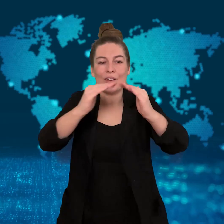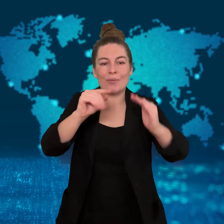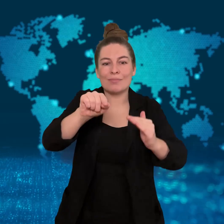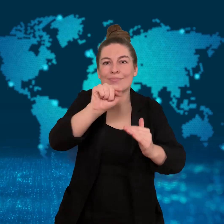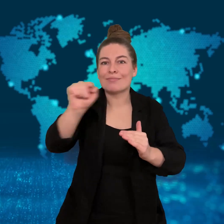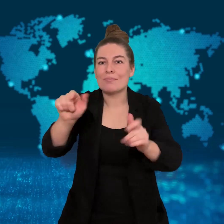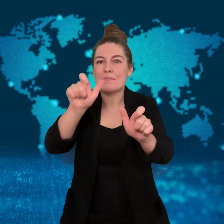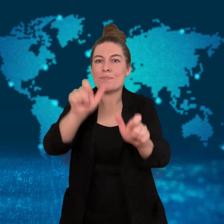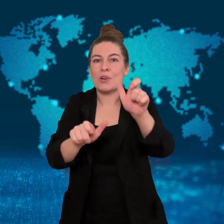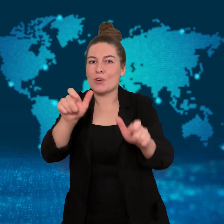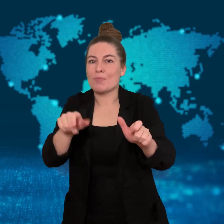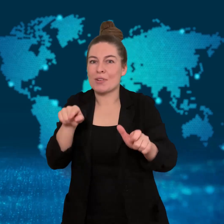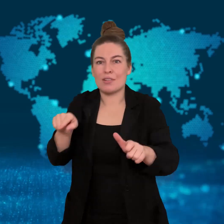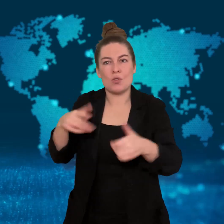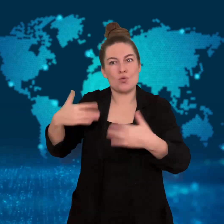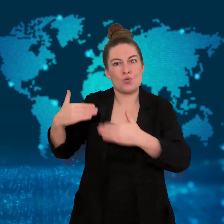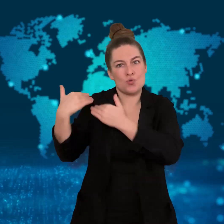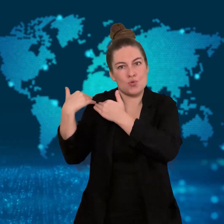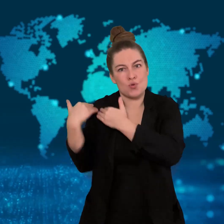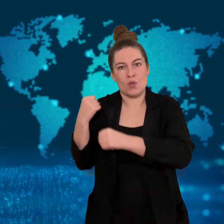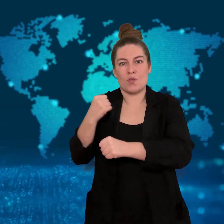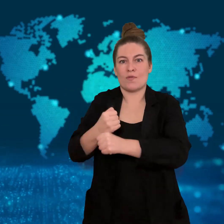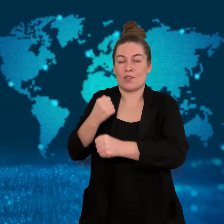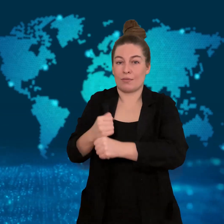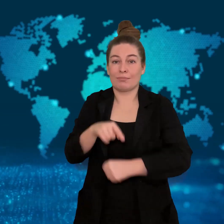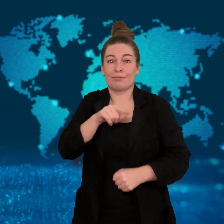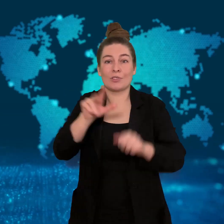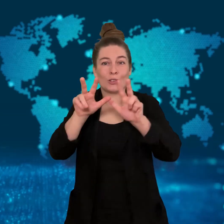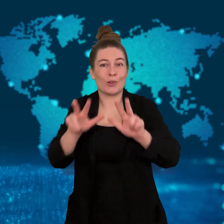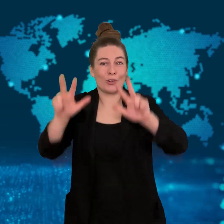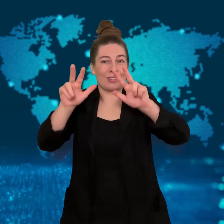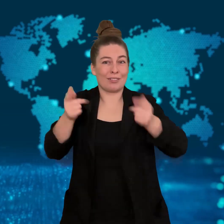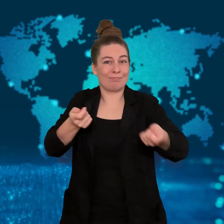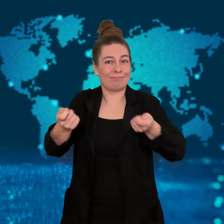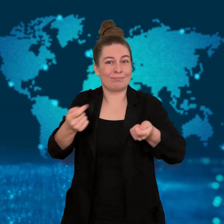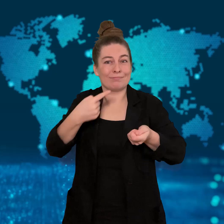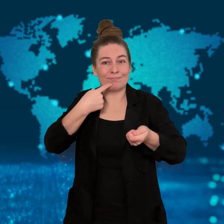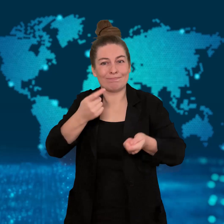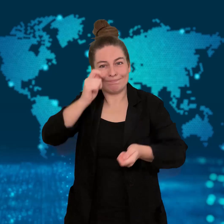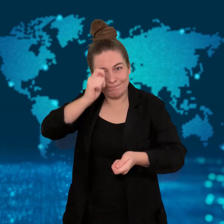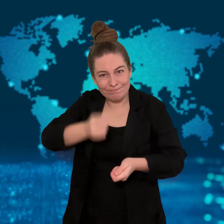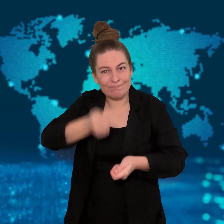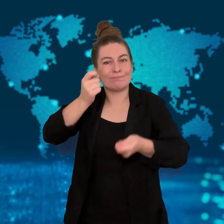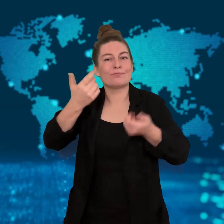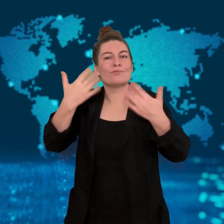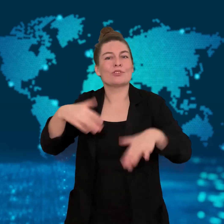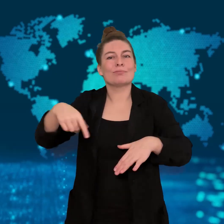The UN paid tribute to the victims of the attack in a ceremony